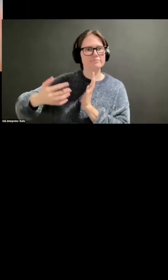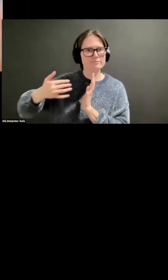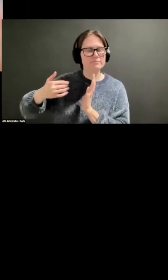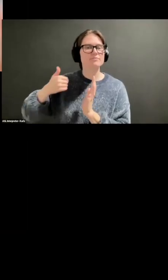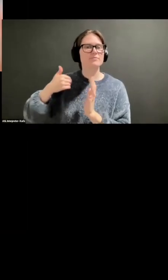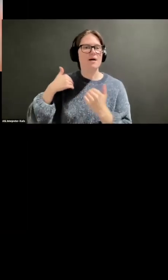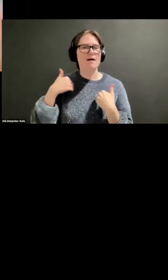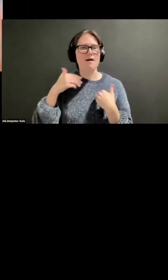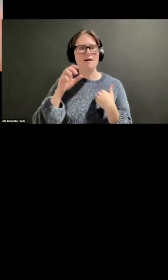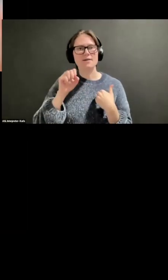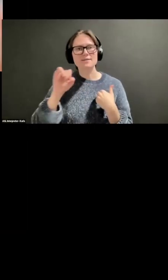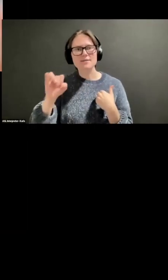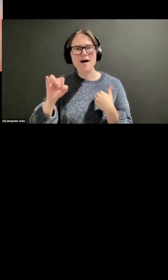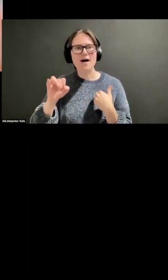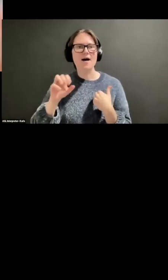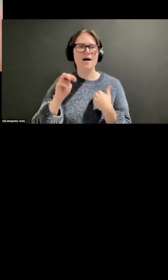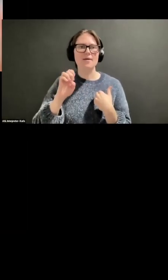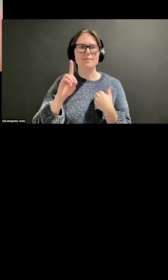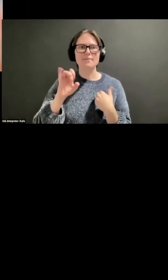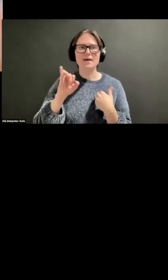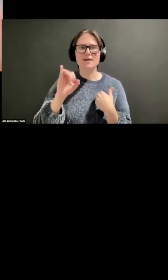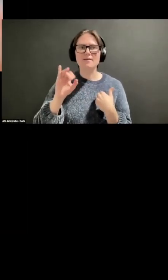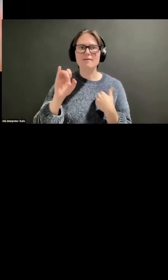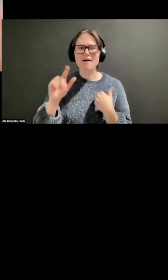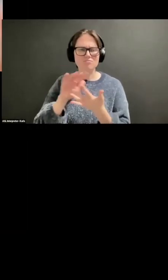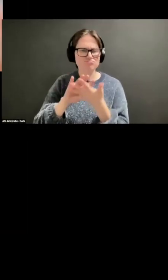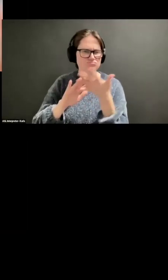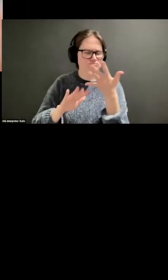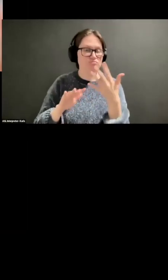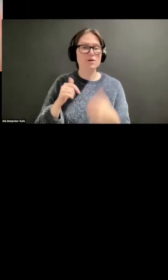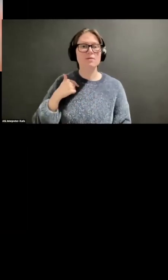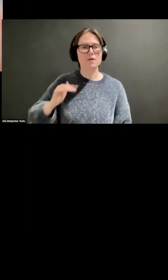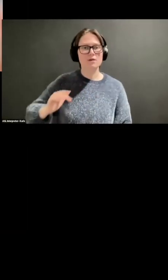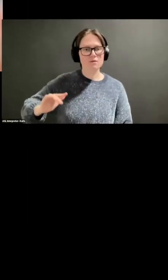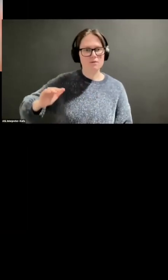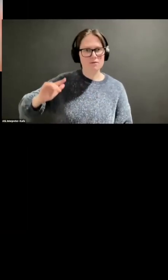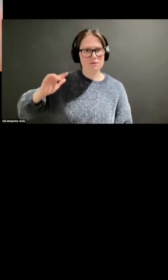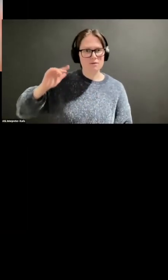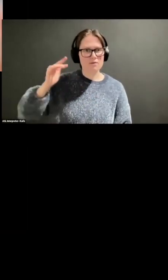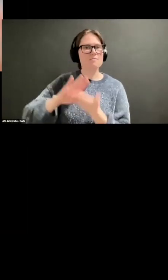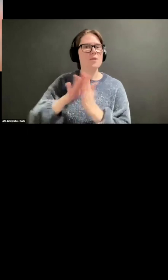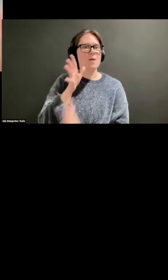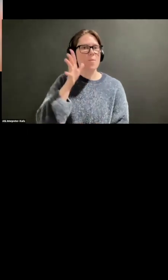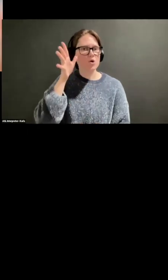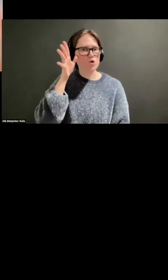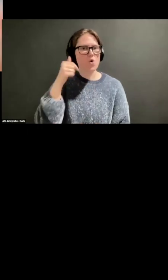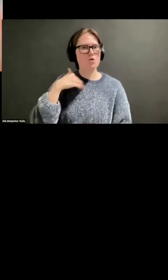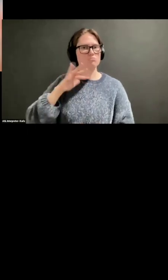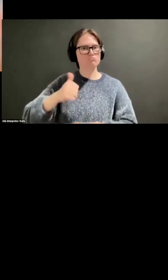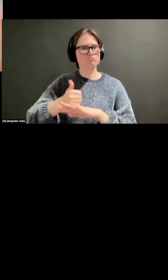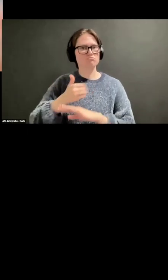and all of that and once I became an adult and started and established my own life and my own professional